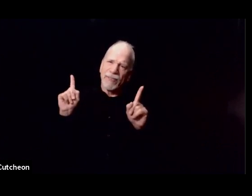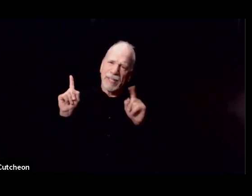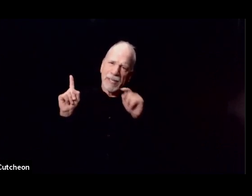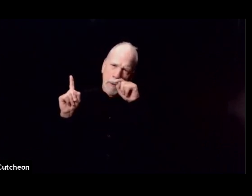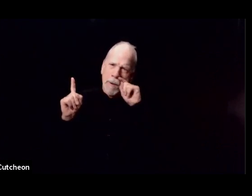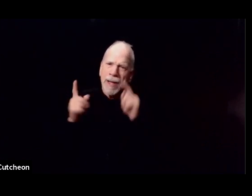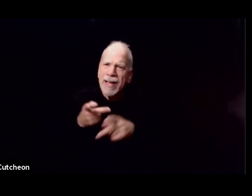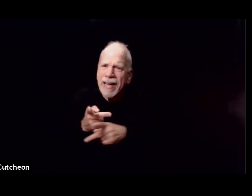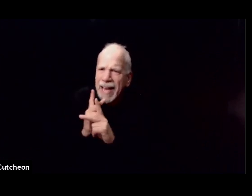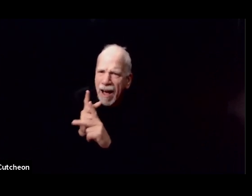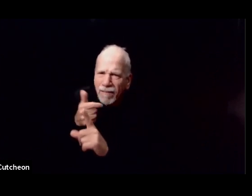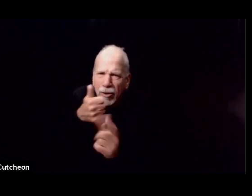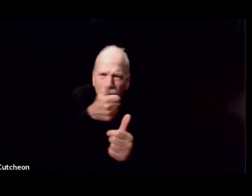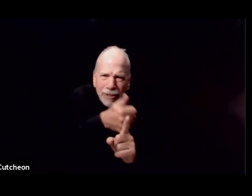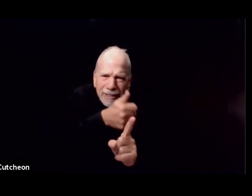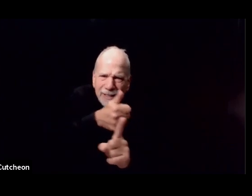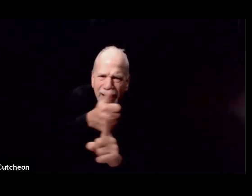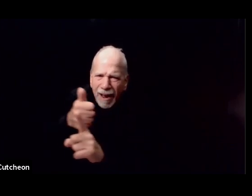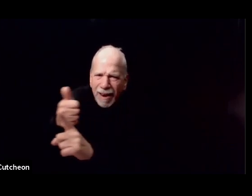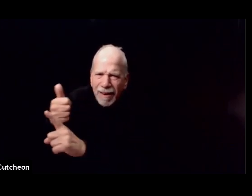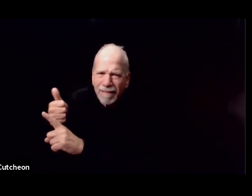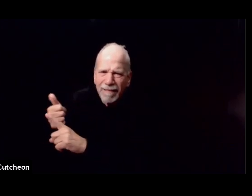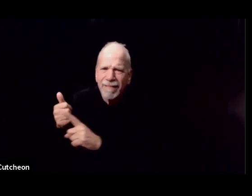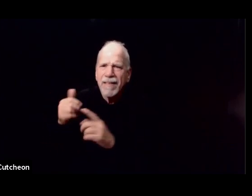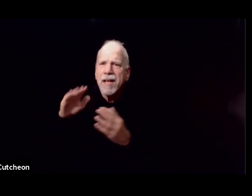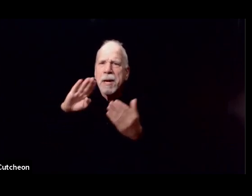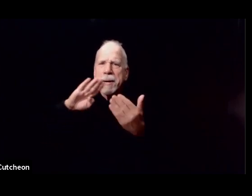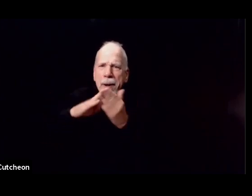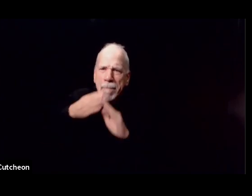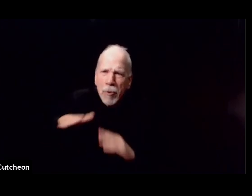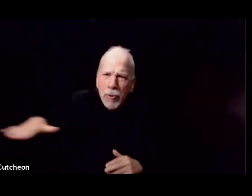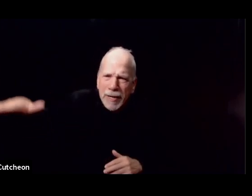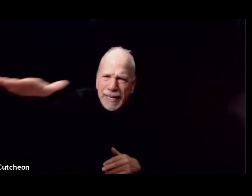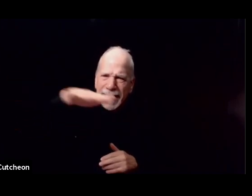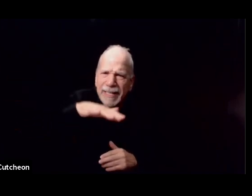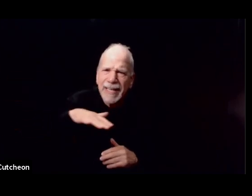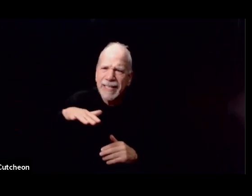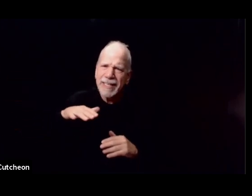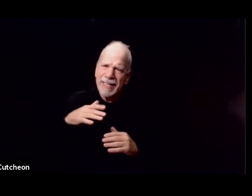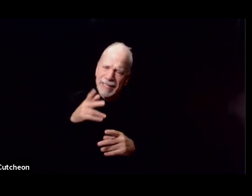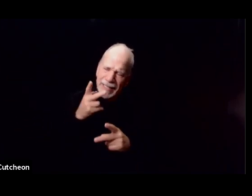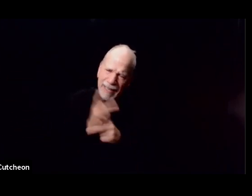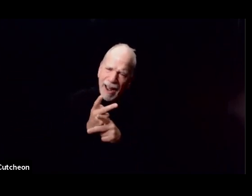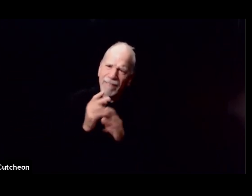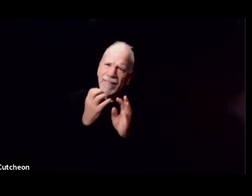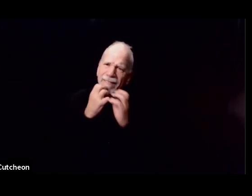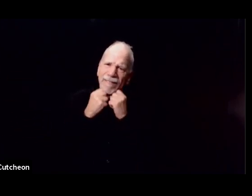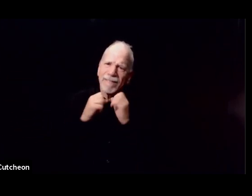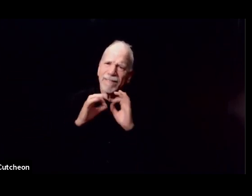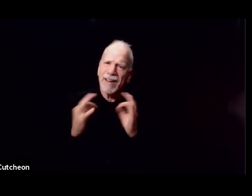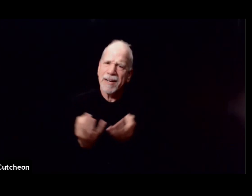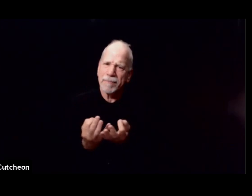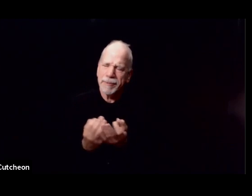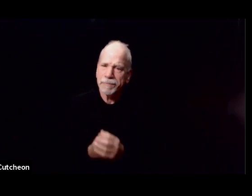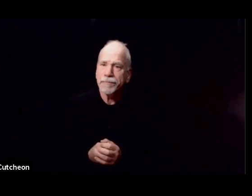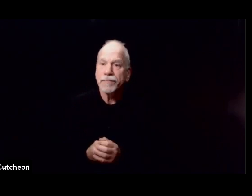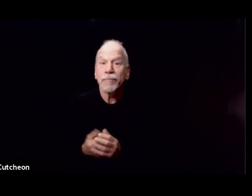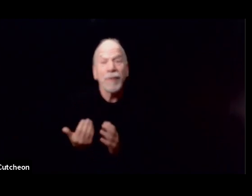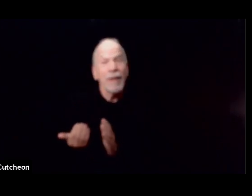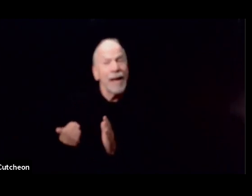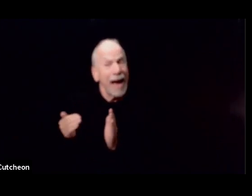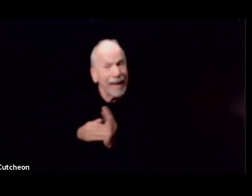our entire community and so we'd like to just continue to reinforce those messages of how